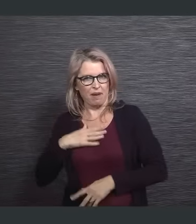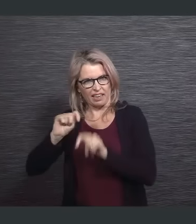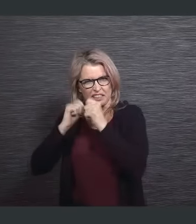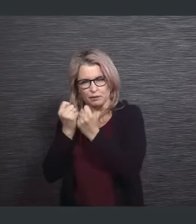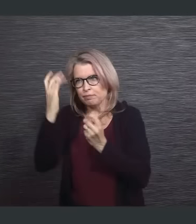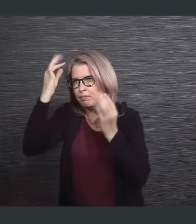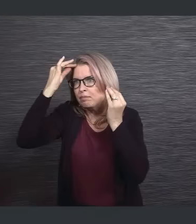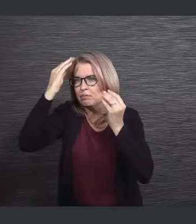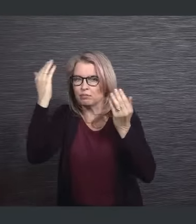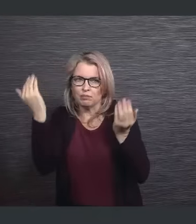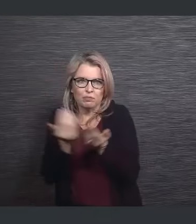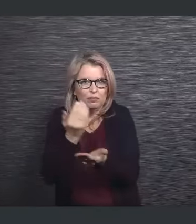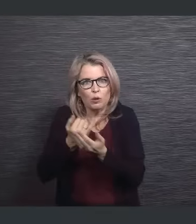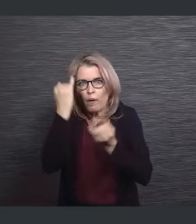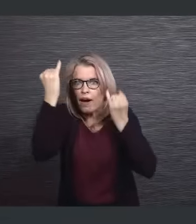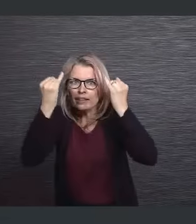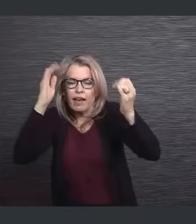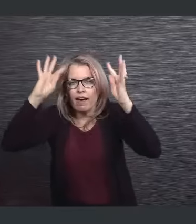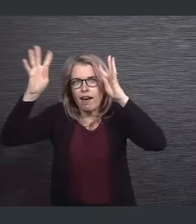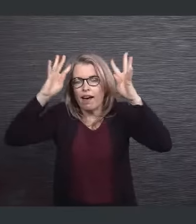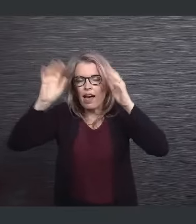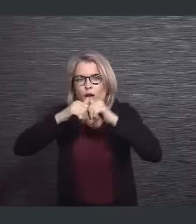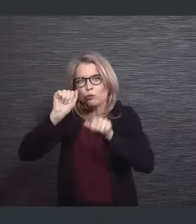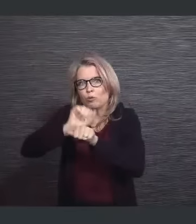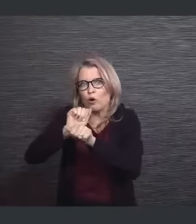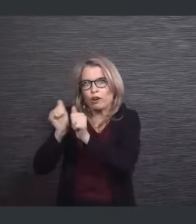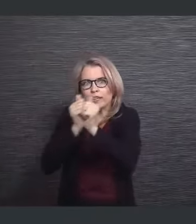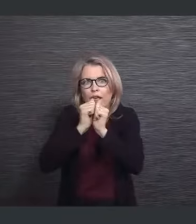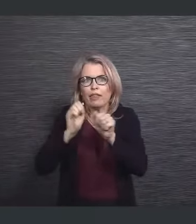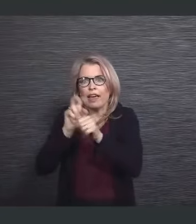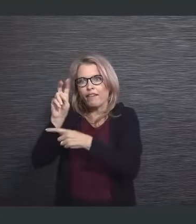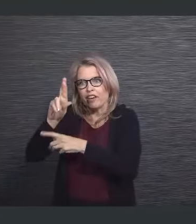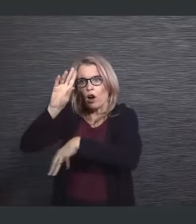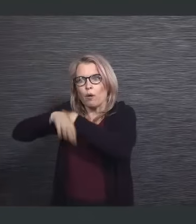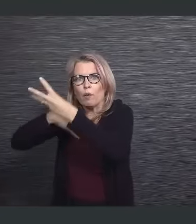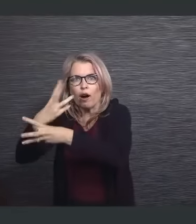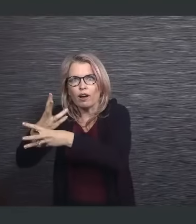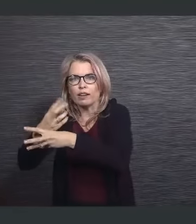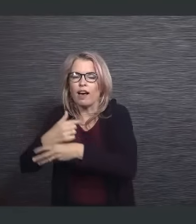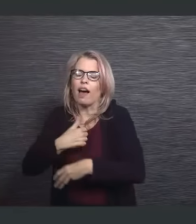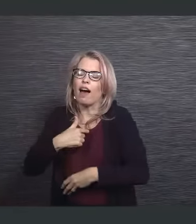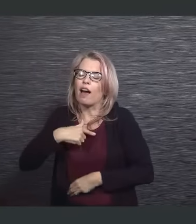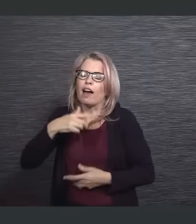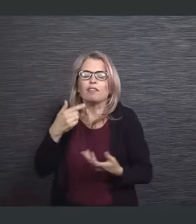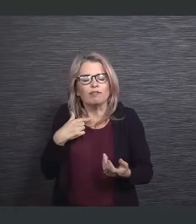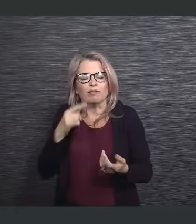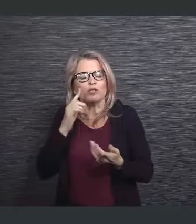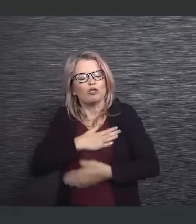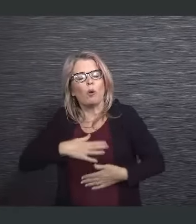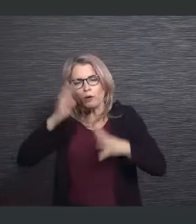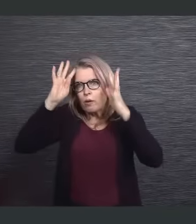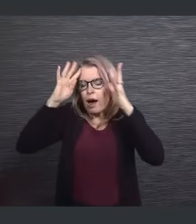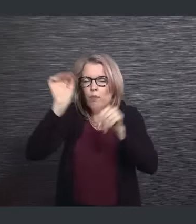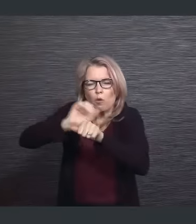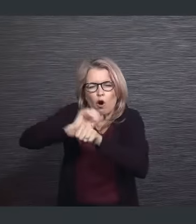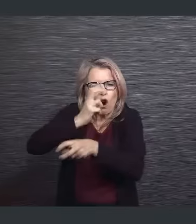of new ideas and cool ways to work in the virtual world. I'm in a very creative space right now, and I'm working hard on a lot of music,